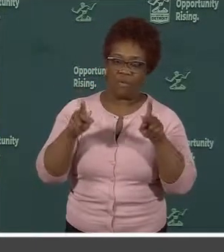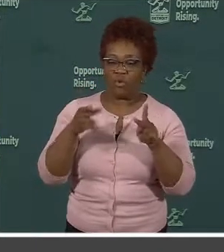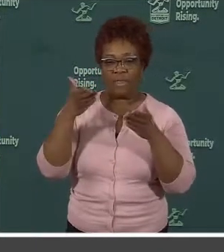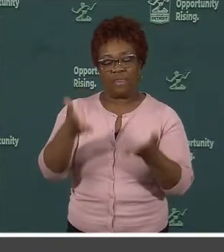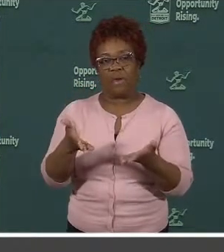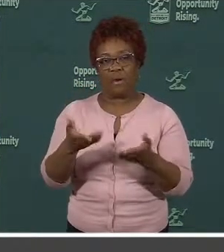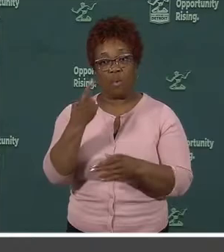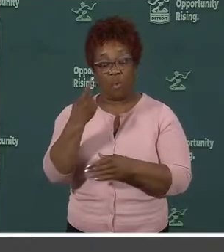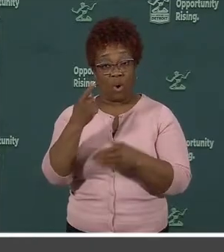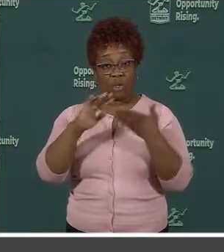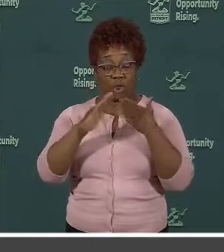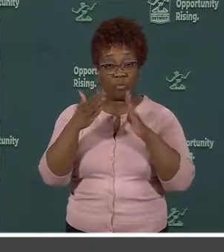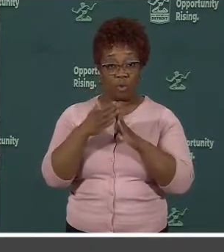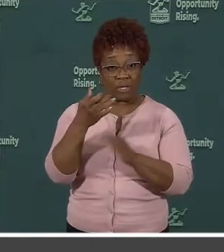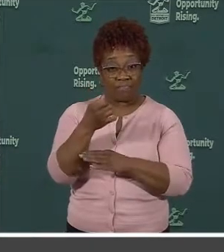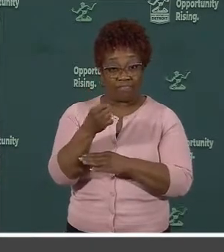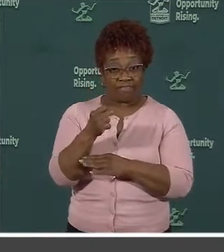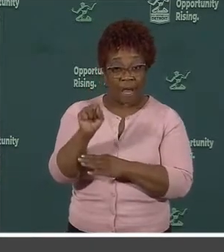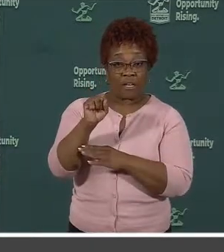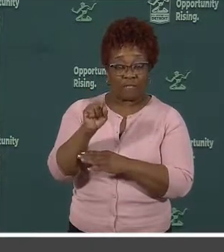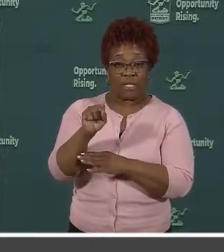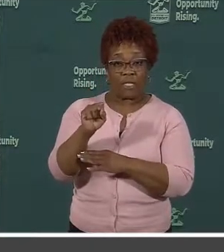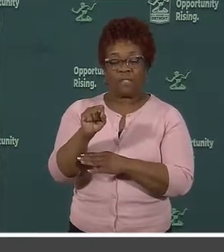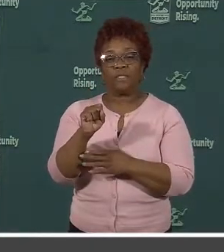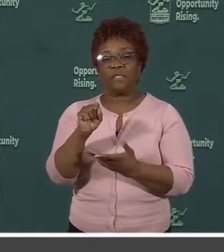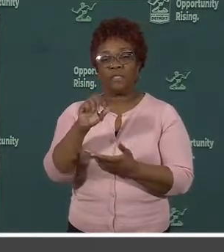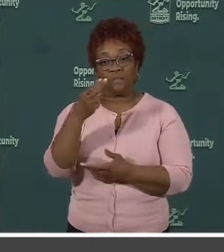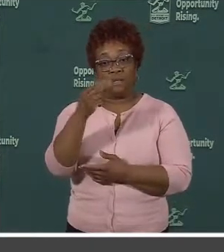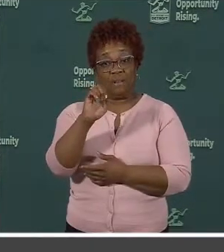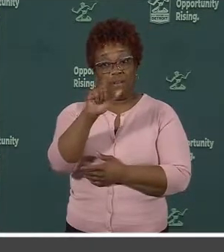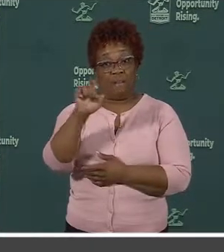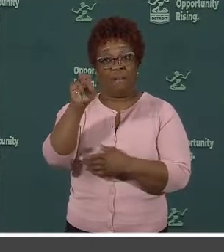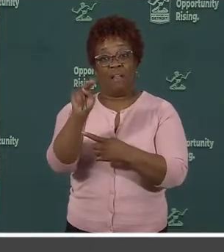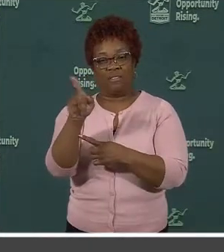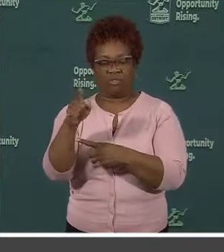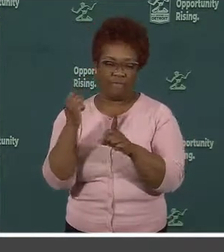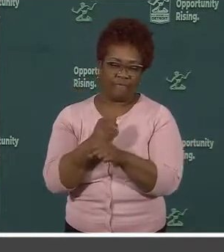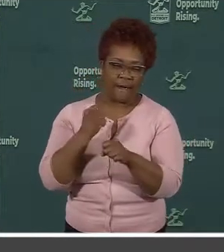YEARS TO KEEP THIS IN HER ROLE BUT SHE'S REALLY BEEN A FORCE OF NATURE IN MAKING SURE THERE'S AN ACTIVITY WITH THE